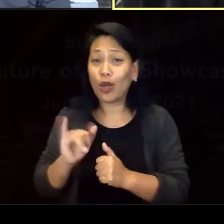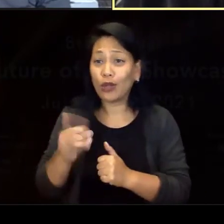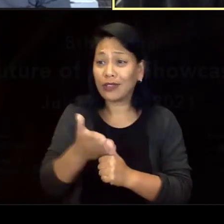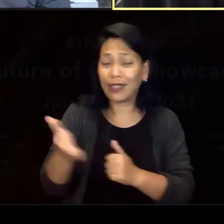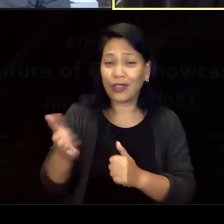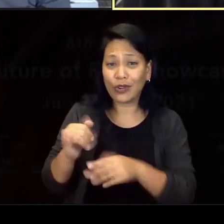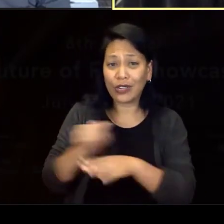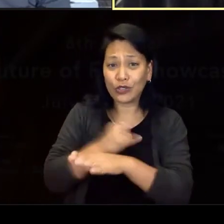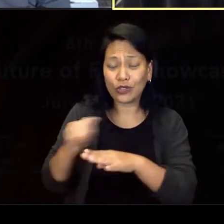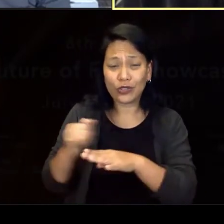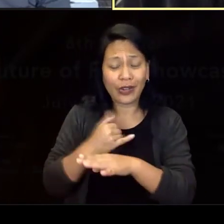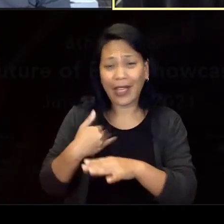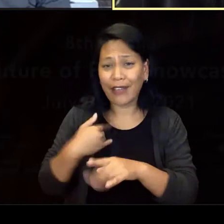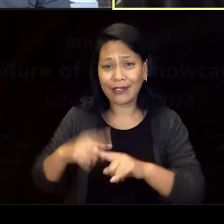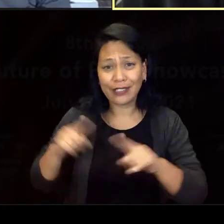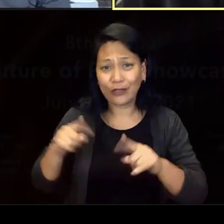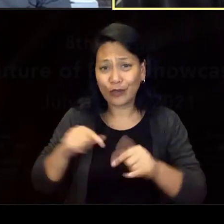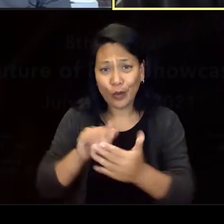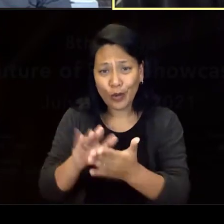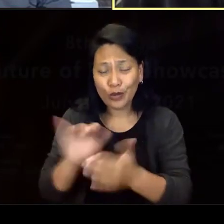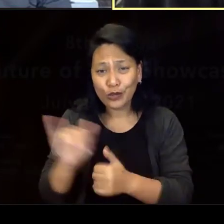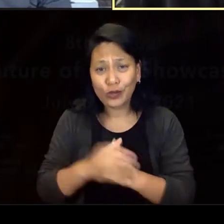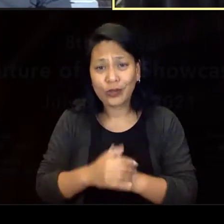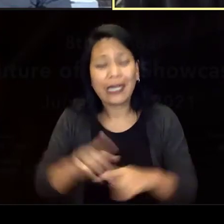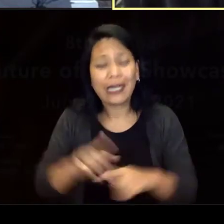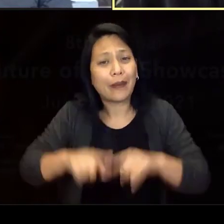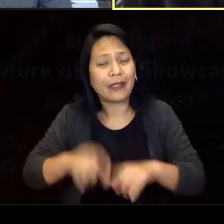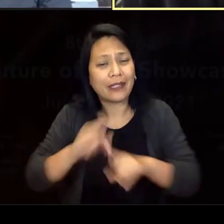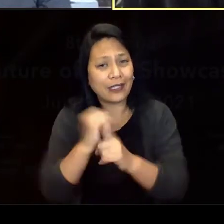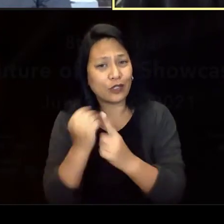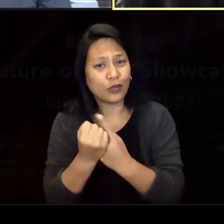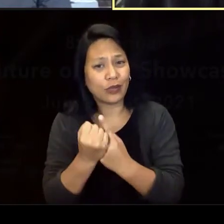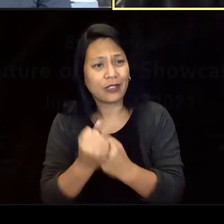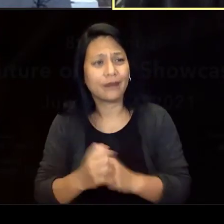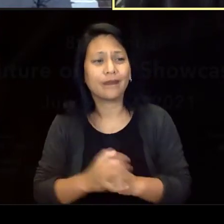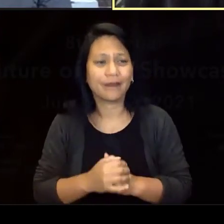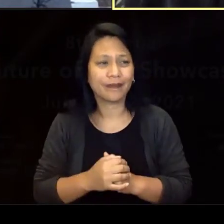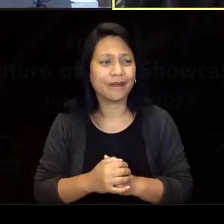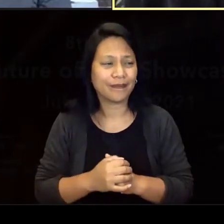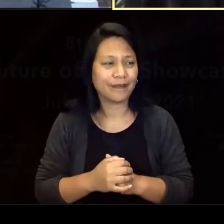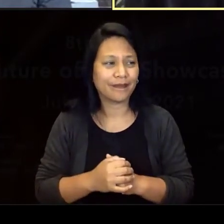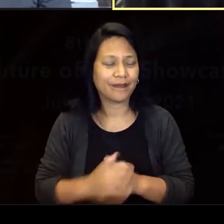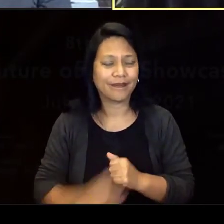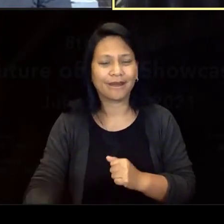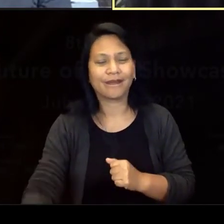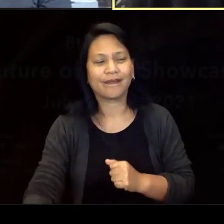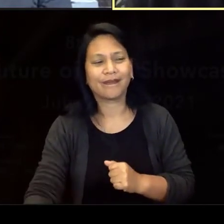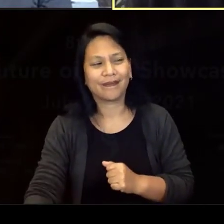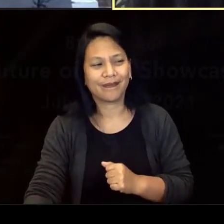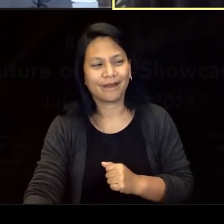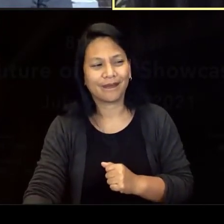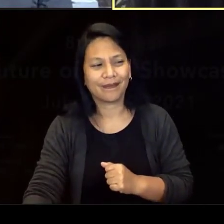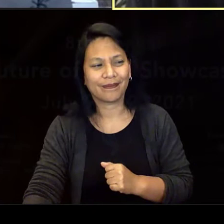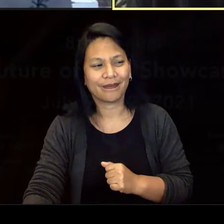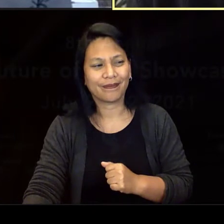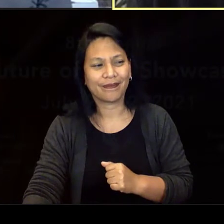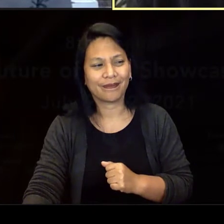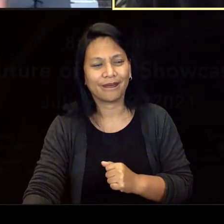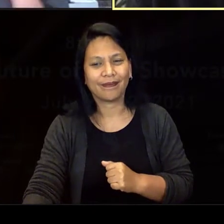depending on what's going on and what the situation is. Okay. Mikey, what about you, anybody learning in your profession?